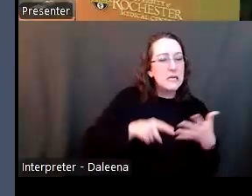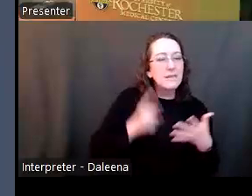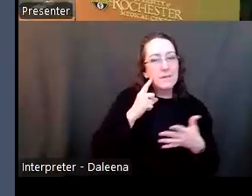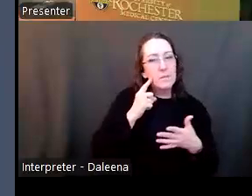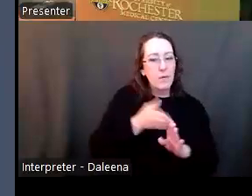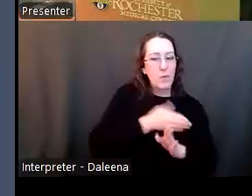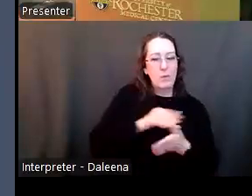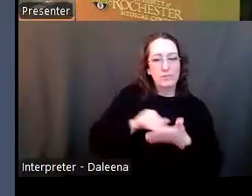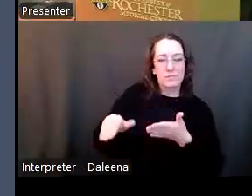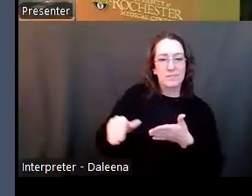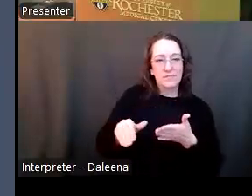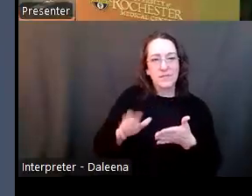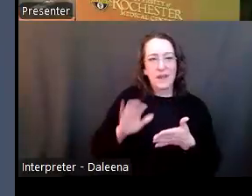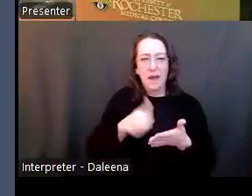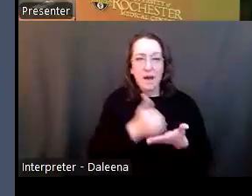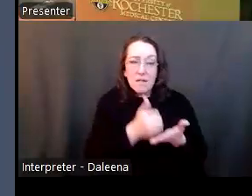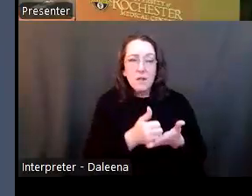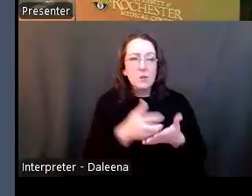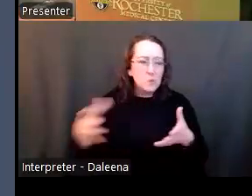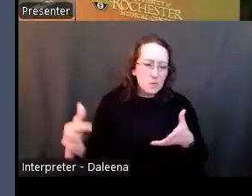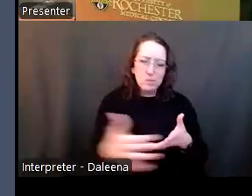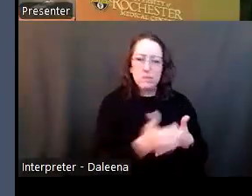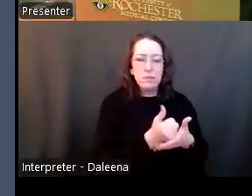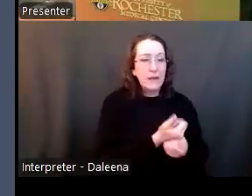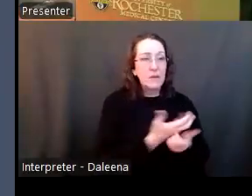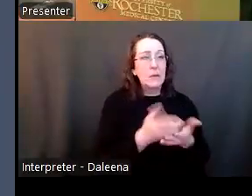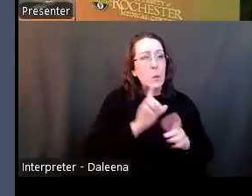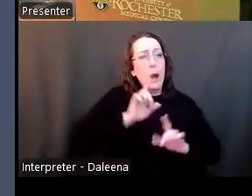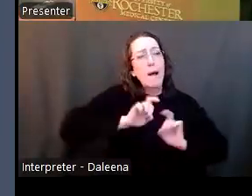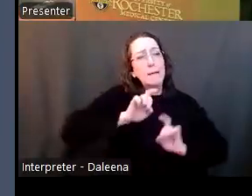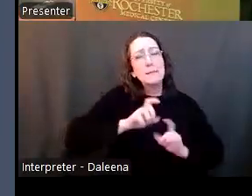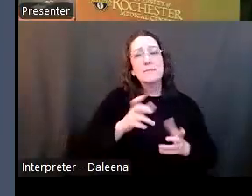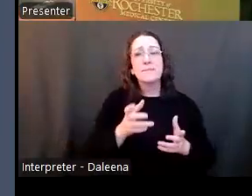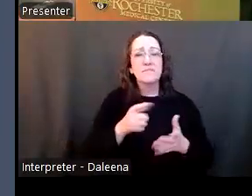hopefully that's helpful to pull that together to ask you know are these have these things been